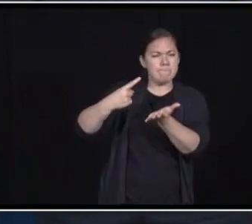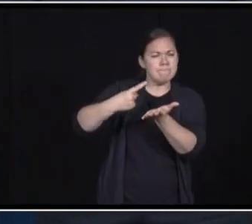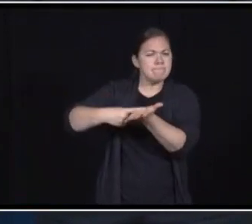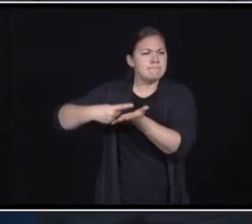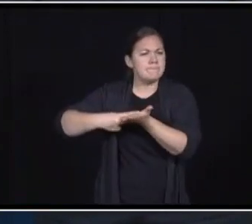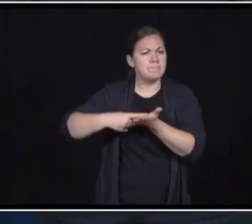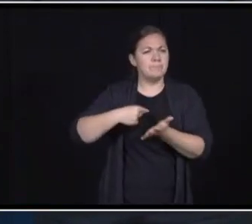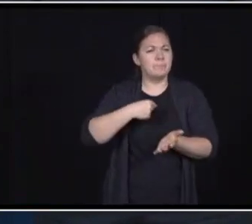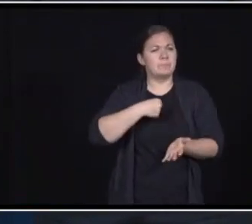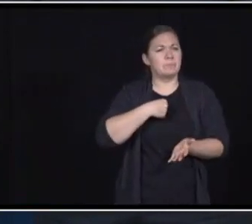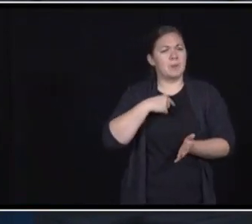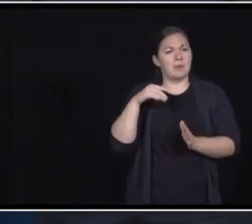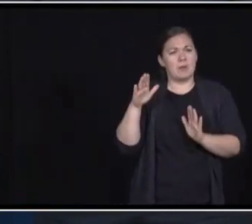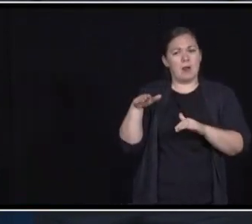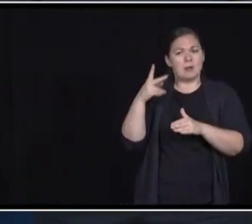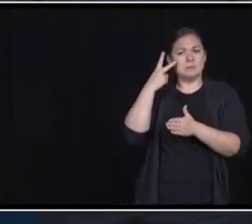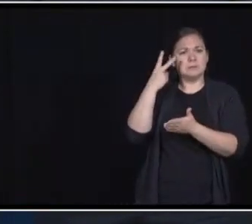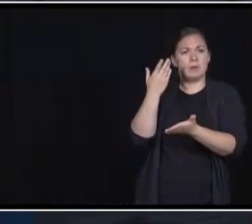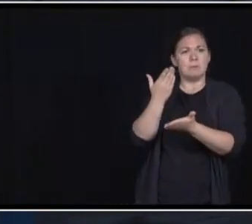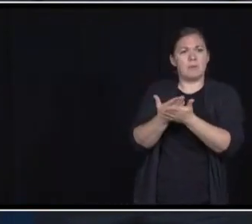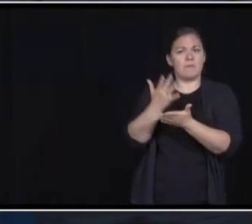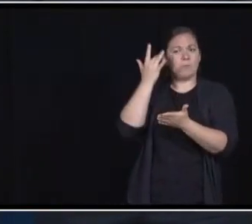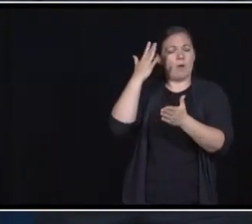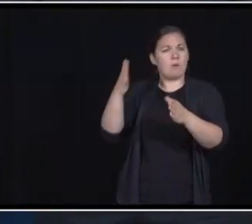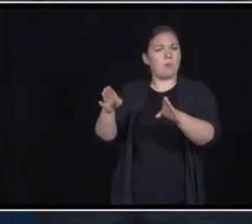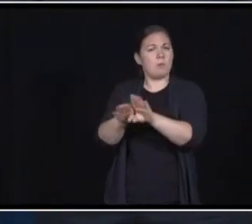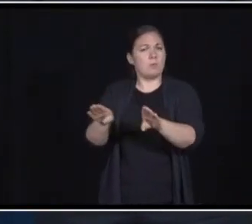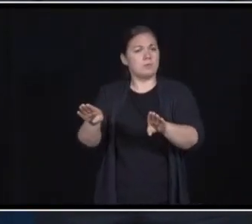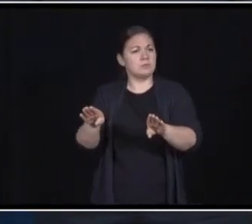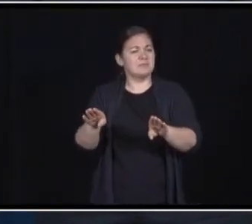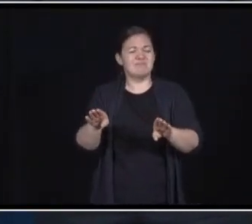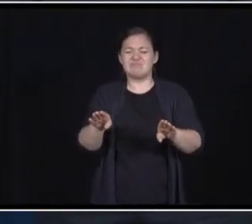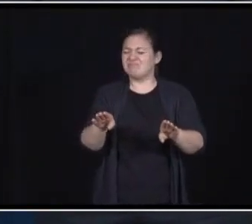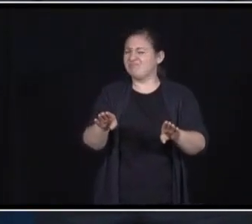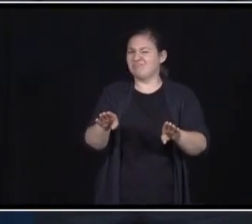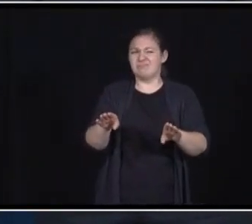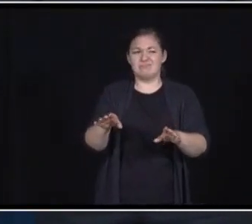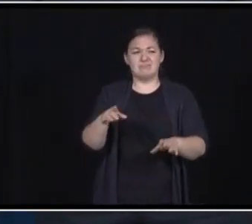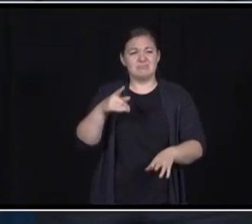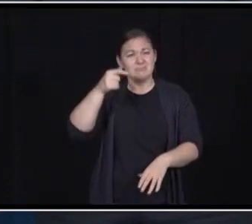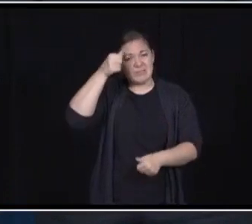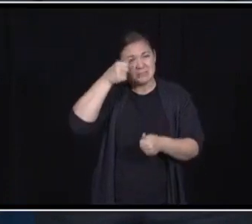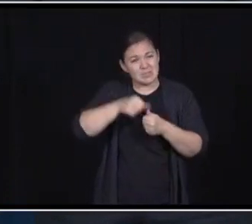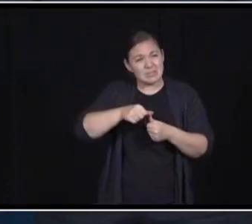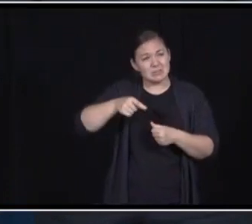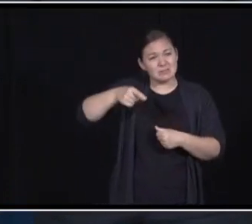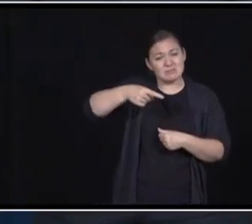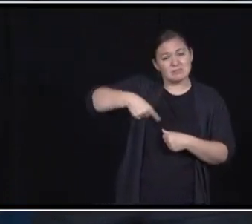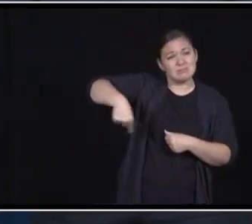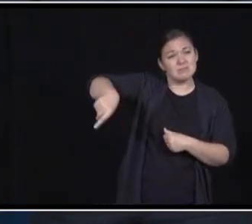and also public health officials, are sitting around there, and I cannot see the evidence. I go back...